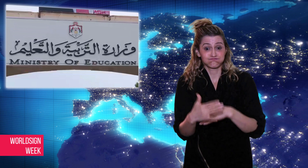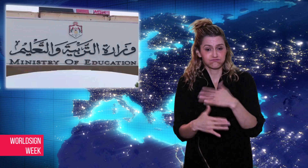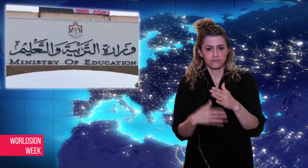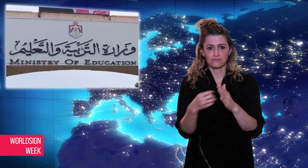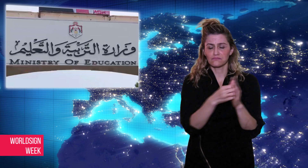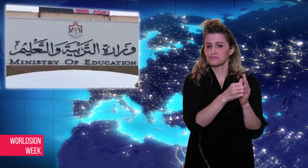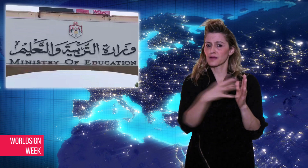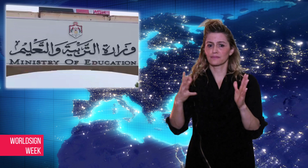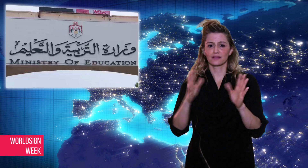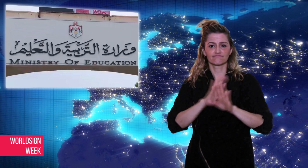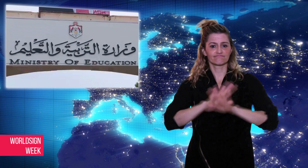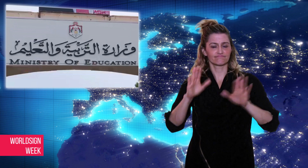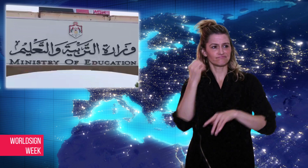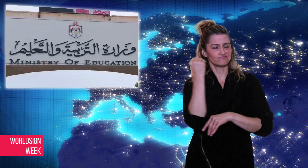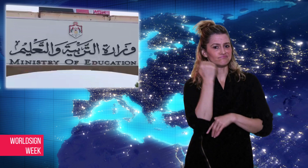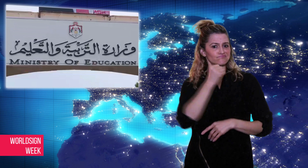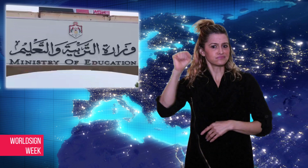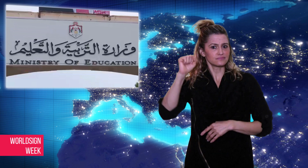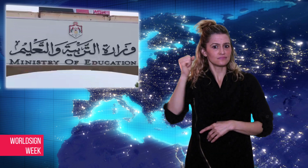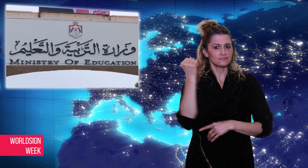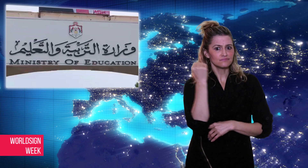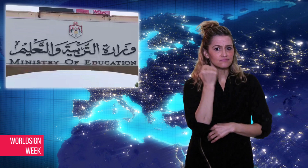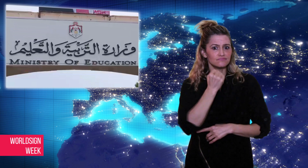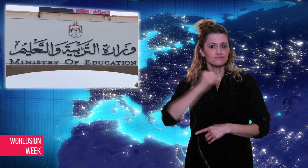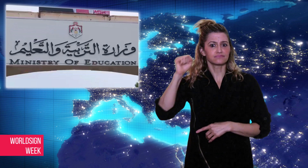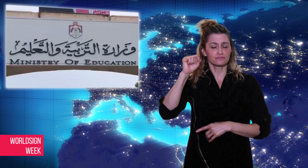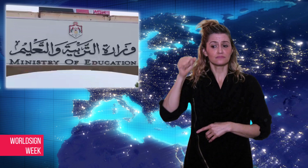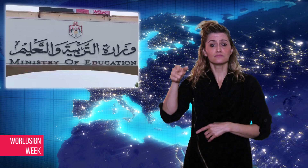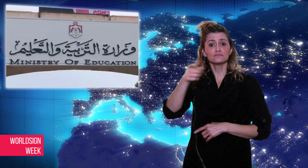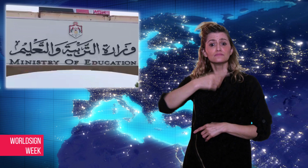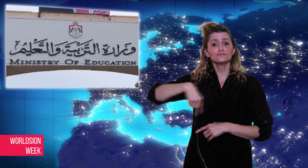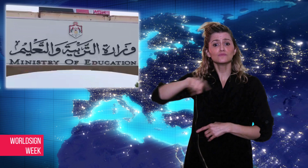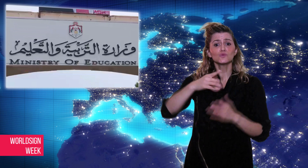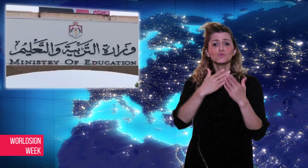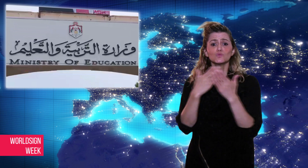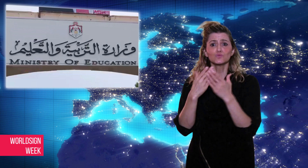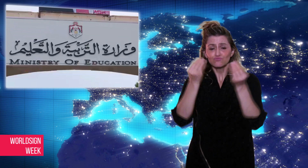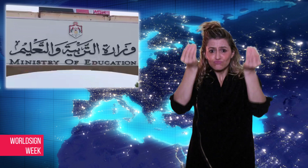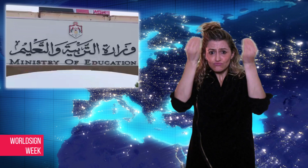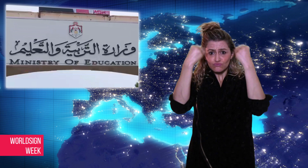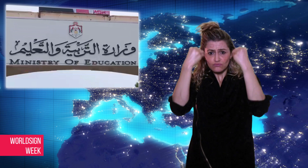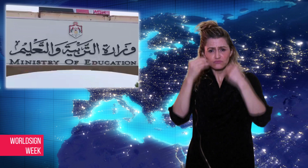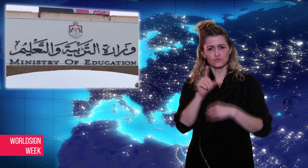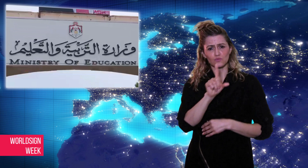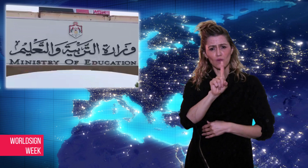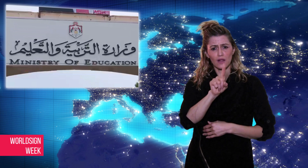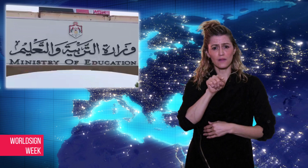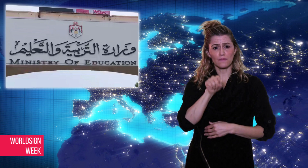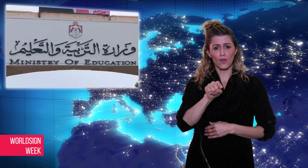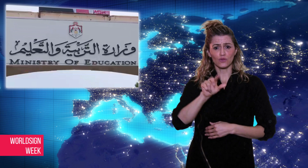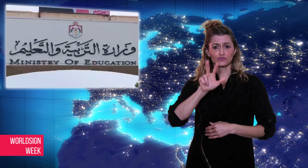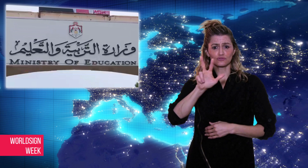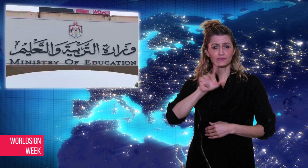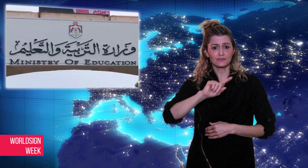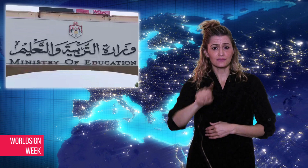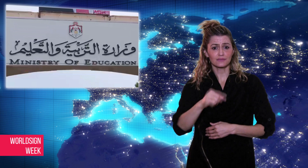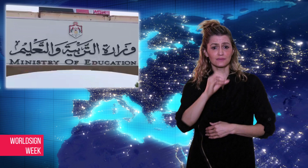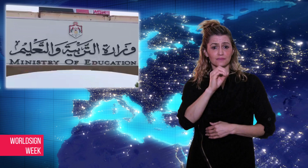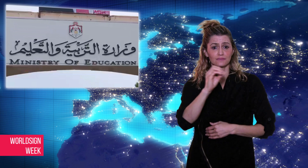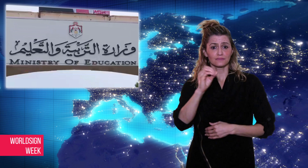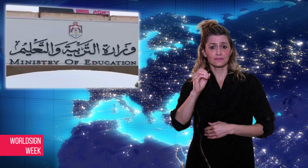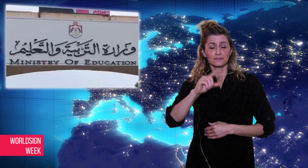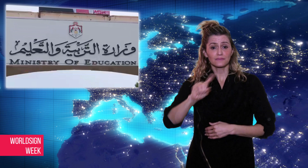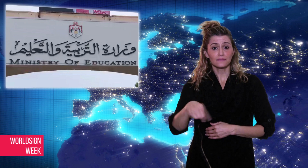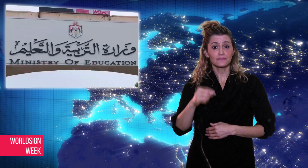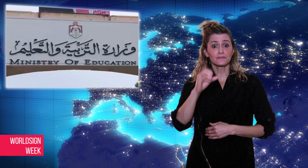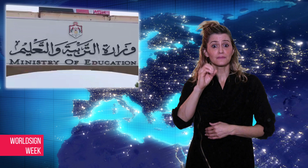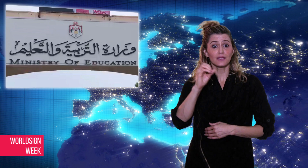students out of classes since the start of the